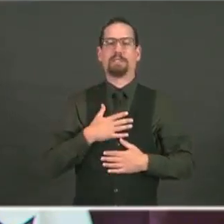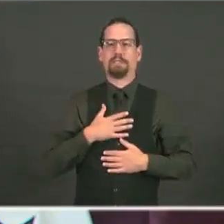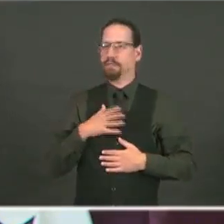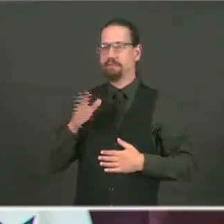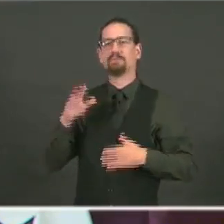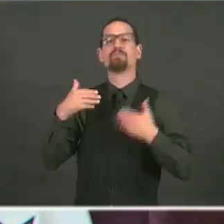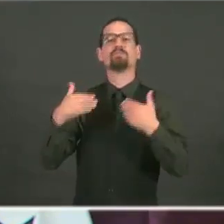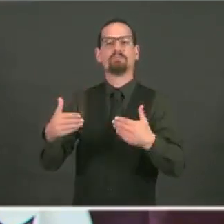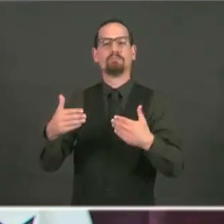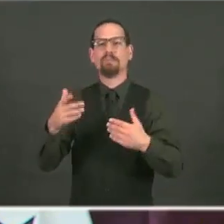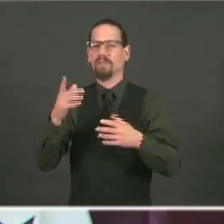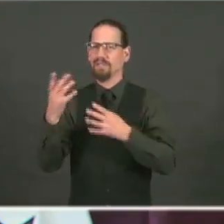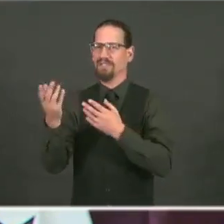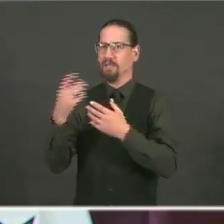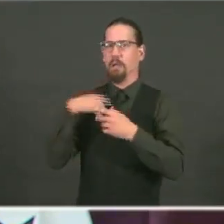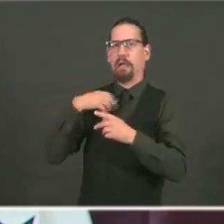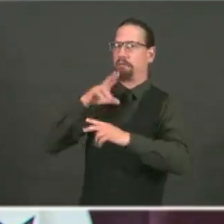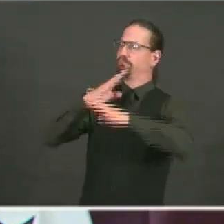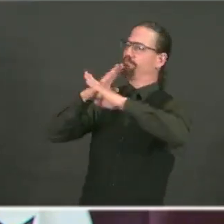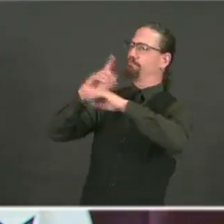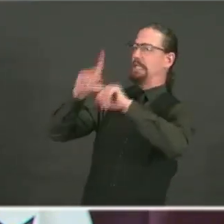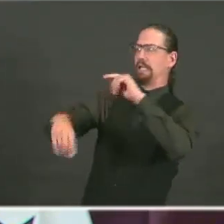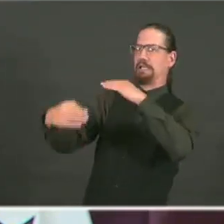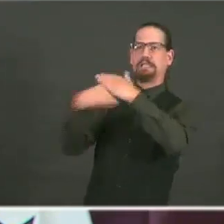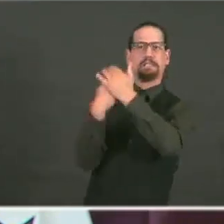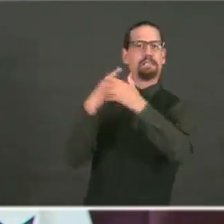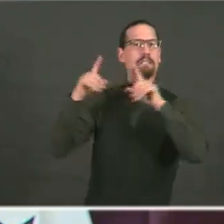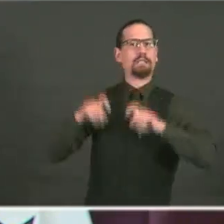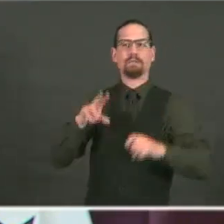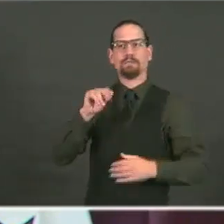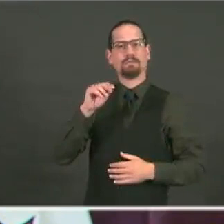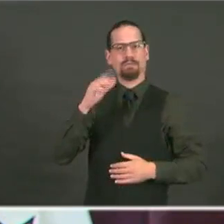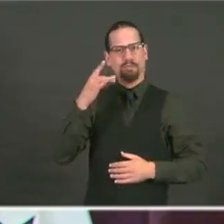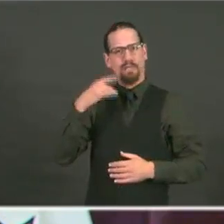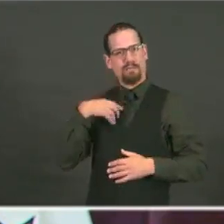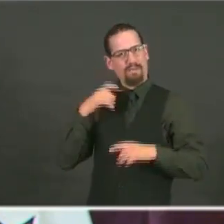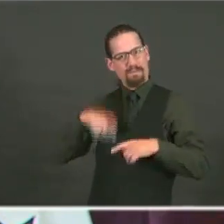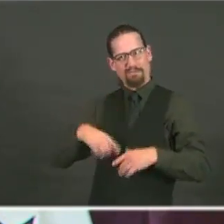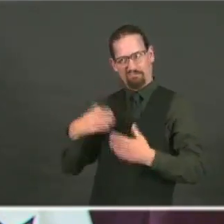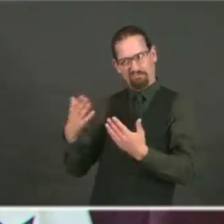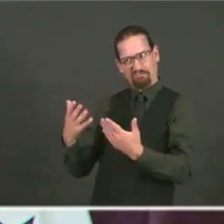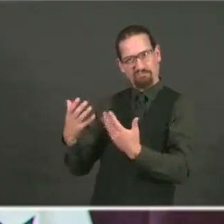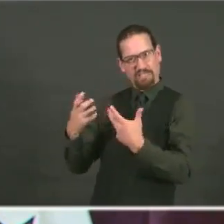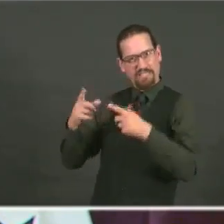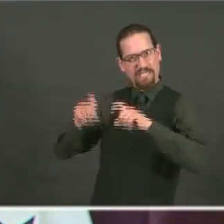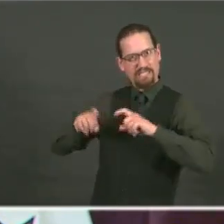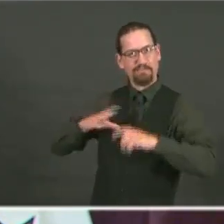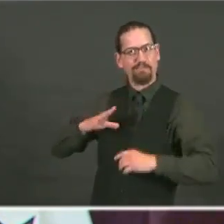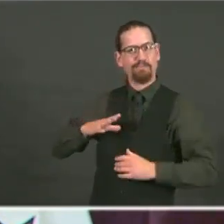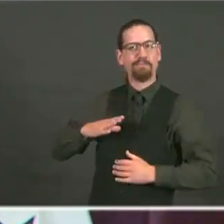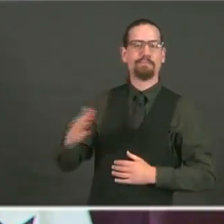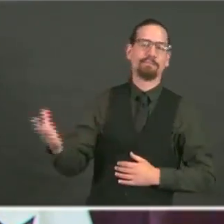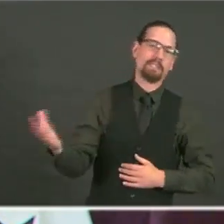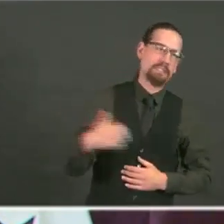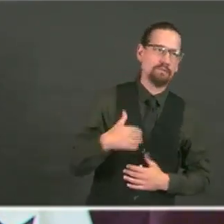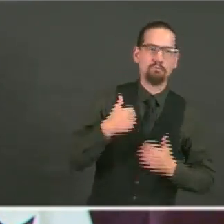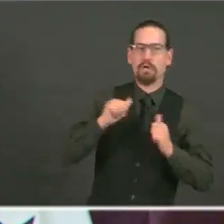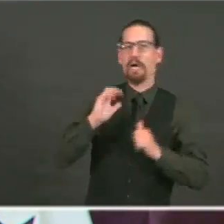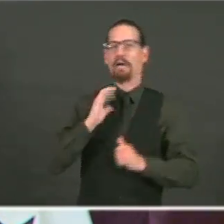IN THIS INSTANCE AND IN EVERY INCIDENT, WE ARE NOT TURNING ANYONE AWAY. WE WANT TO TAKE CARE OF EVERYBODY.